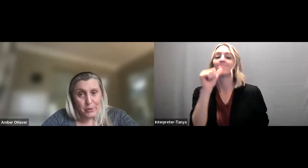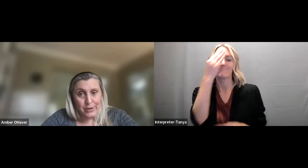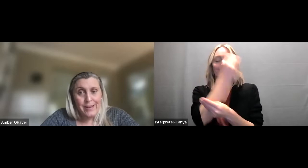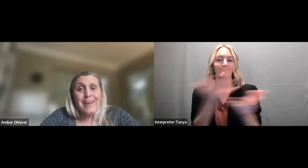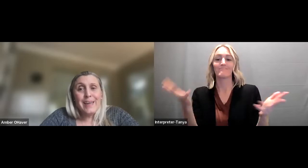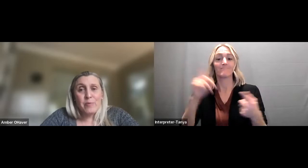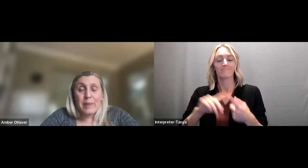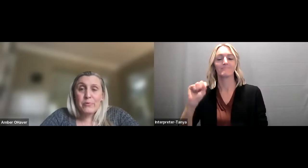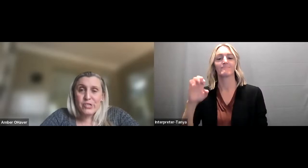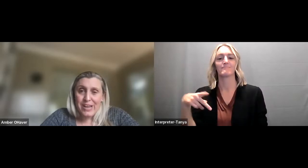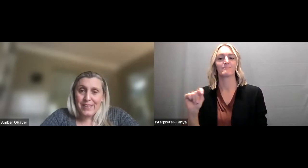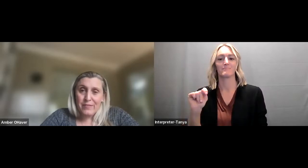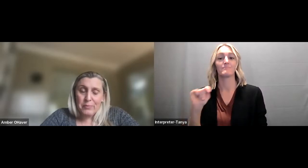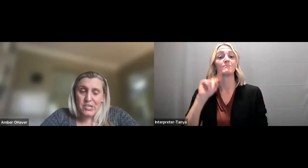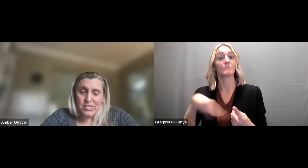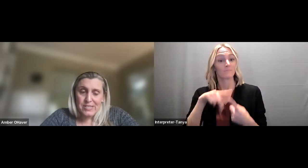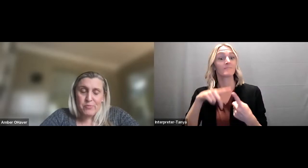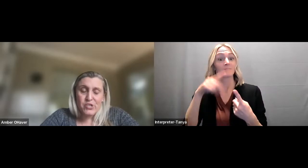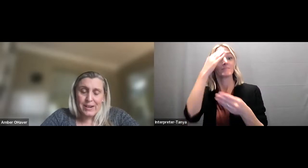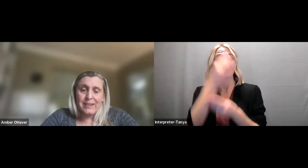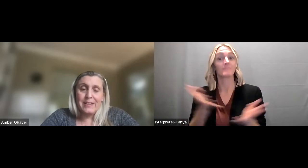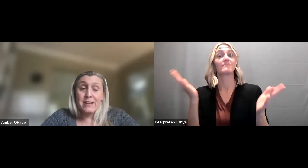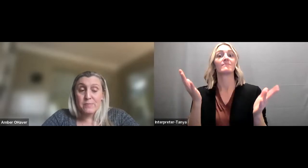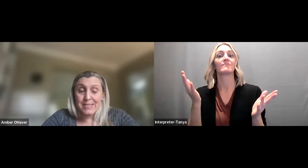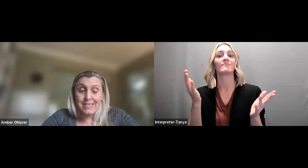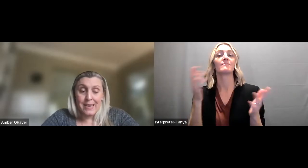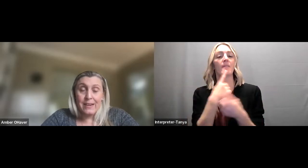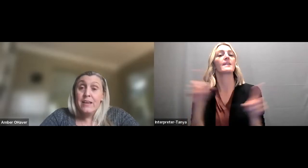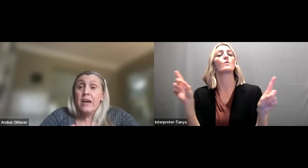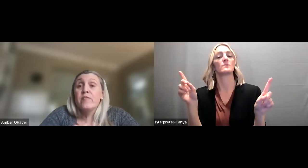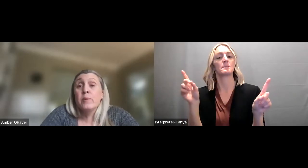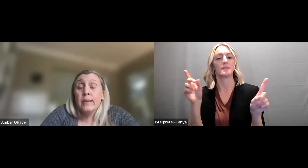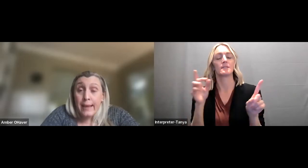When they pushed out that information they pushed own announcement if you would like